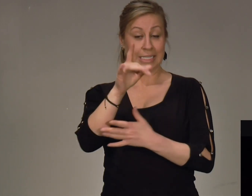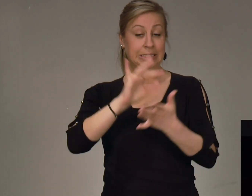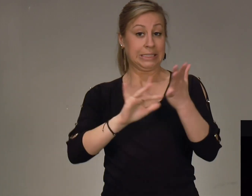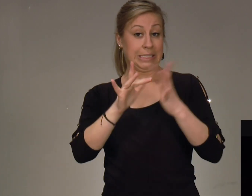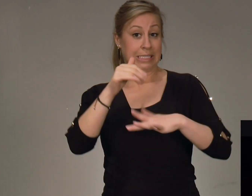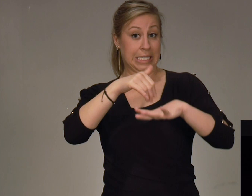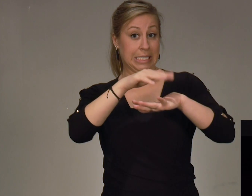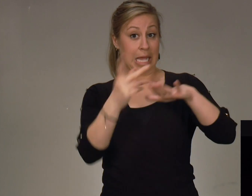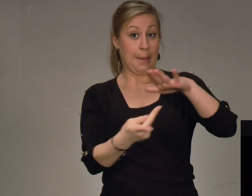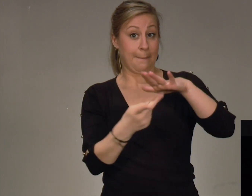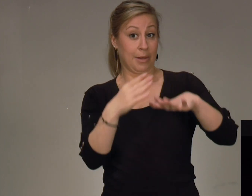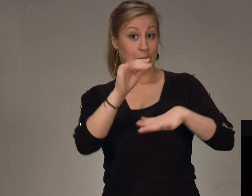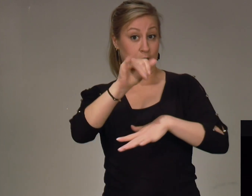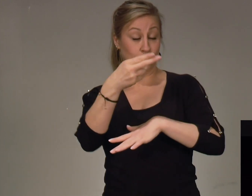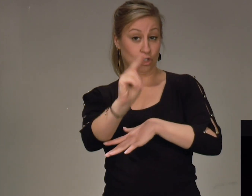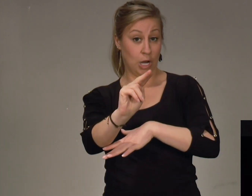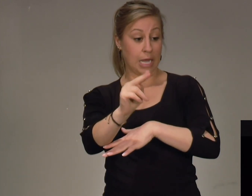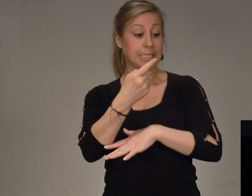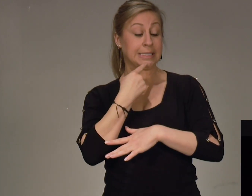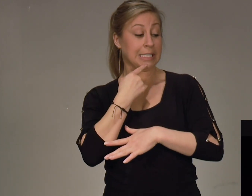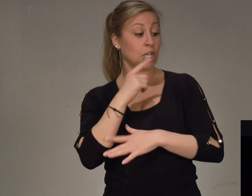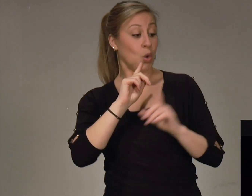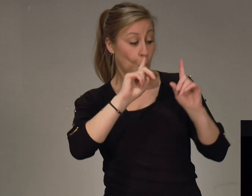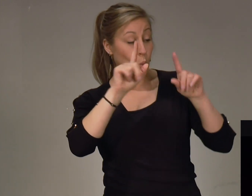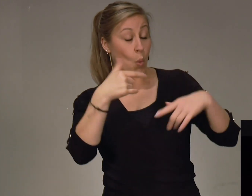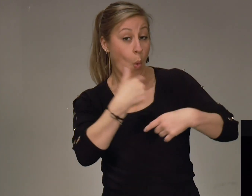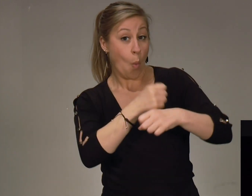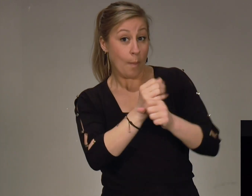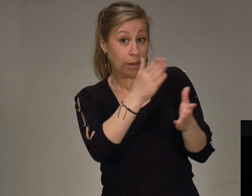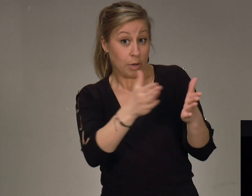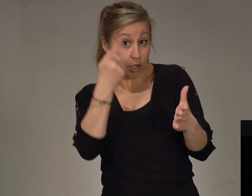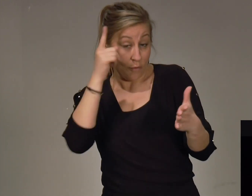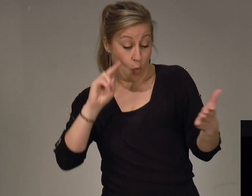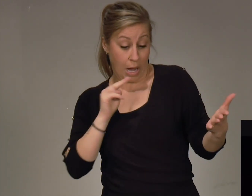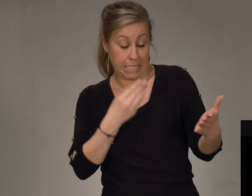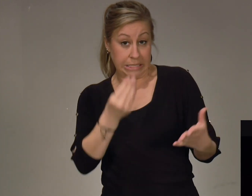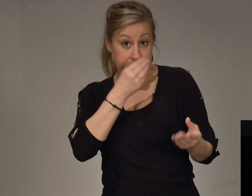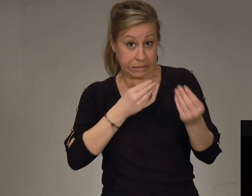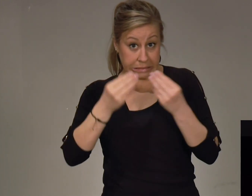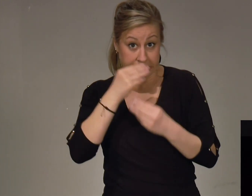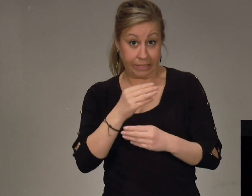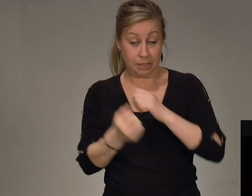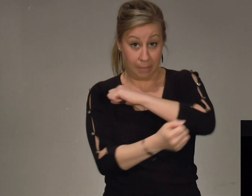and John saying, "Go and make preparations for us to eat the Passover." "Where do You